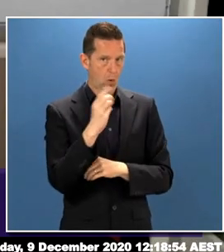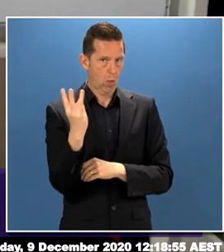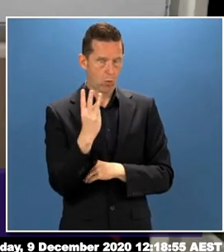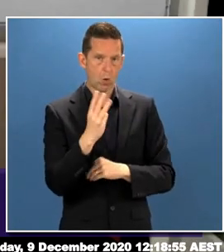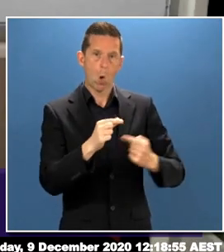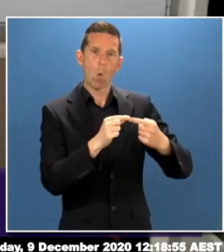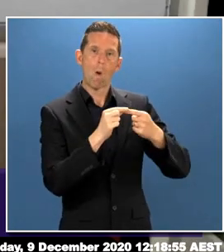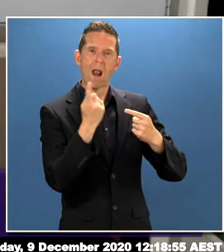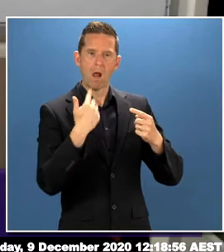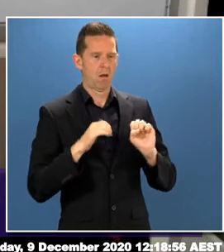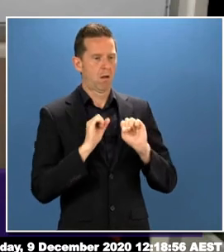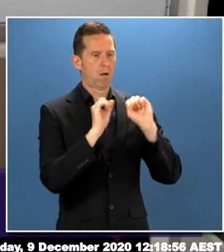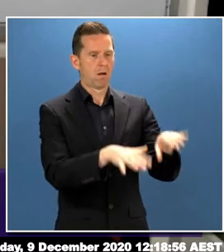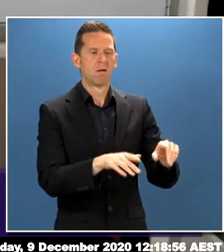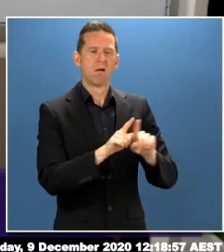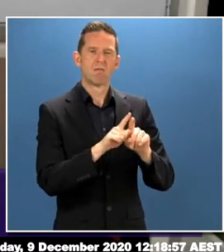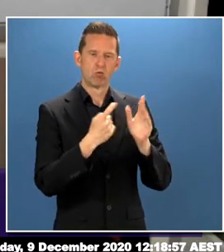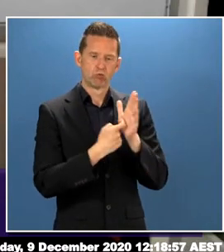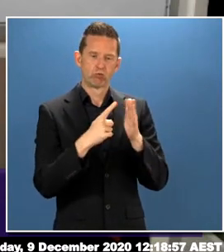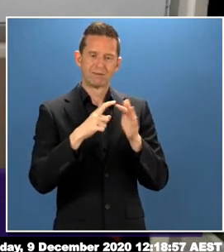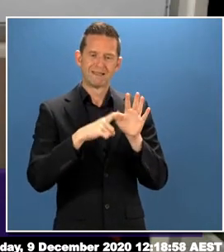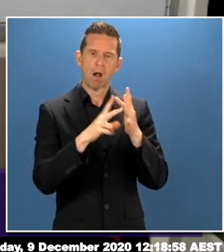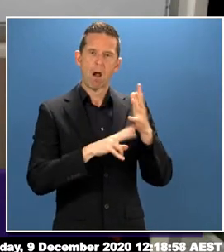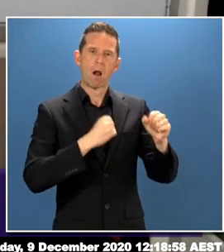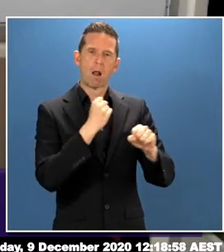recycling center, and also a recycling shoe shop.